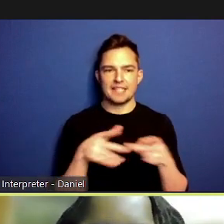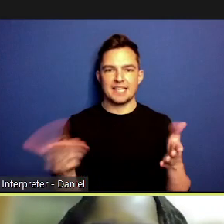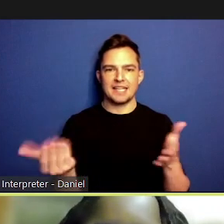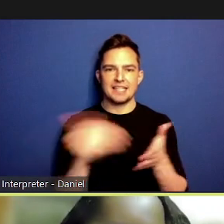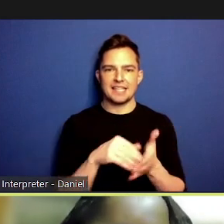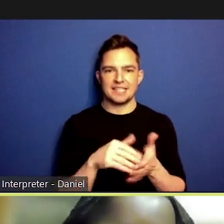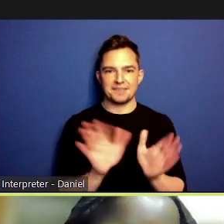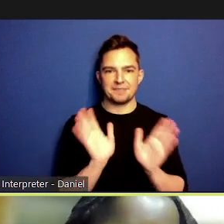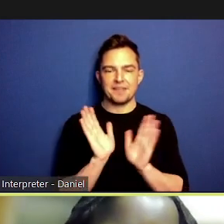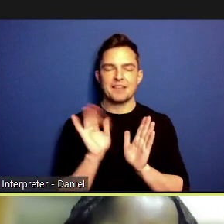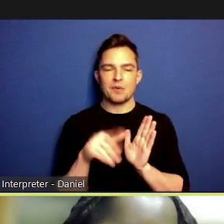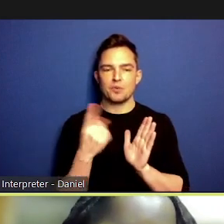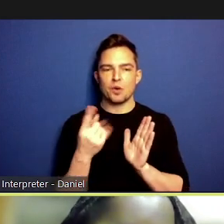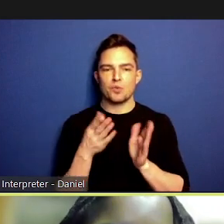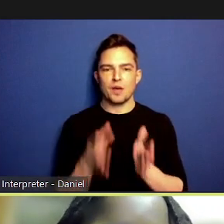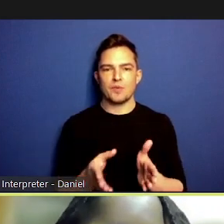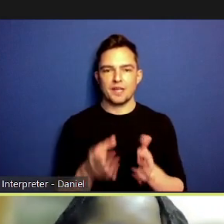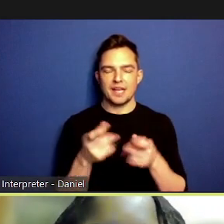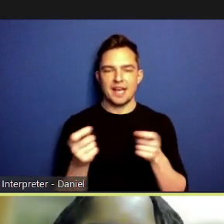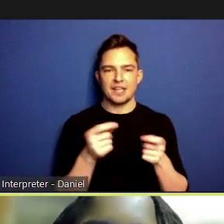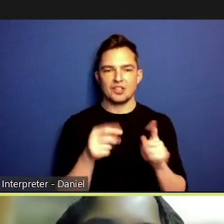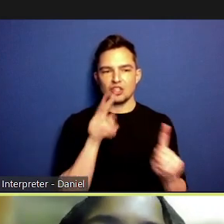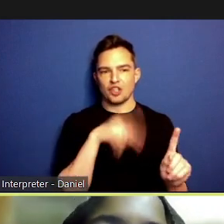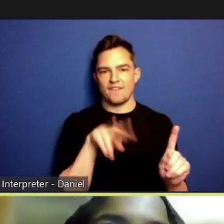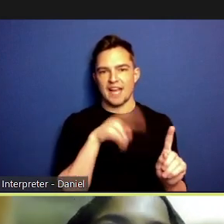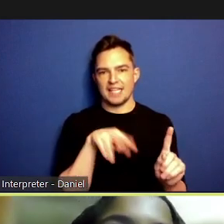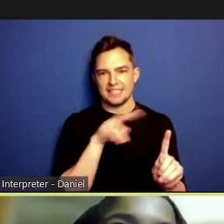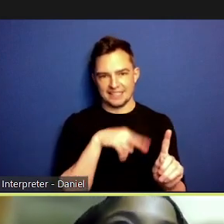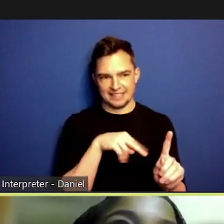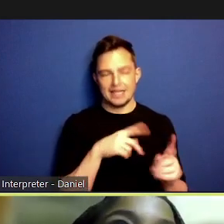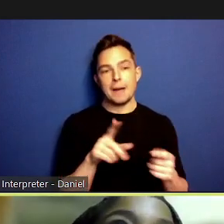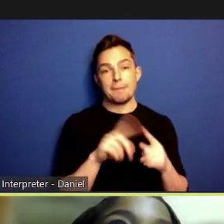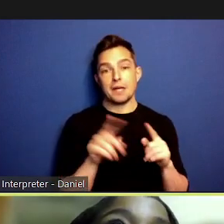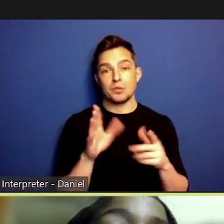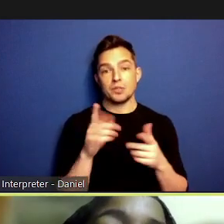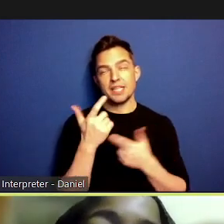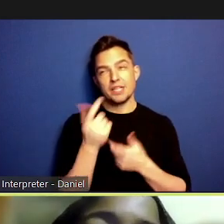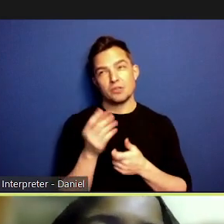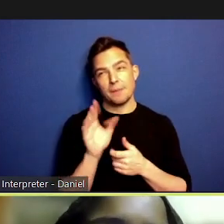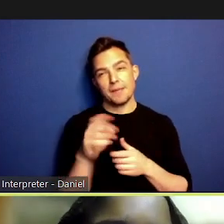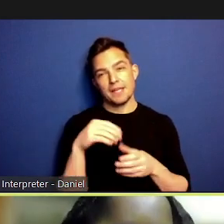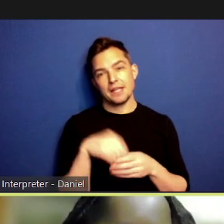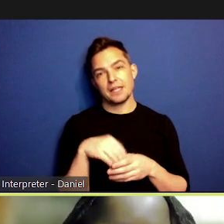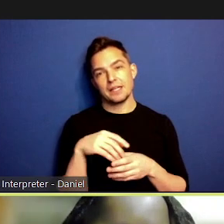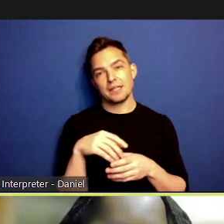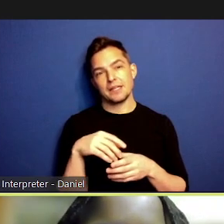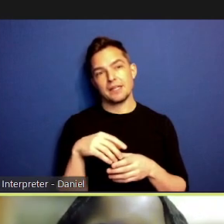that we handled surveillance. But it was interesting to be in part another end of it. Because at